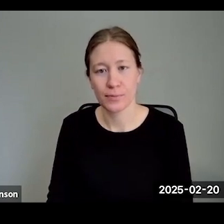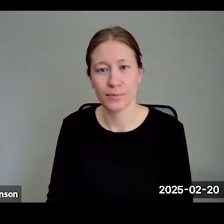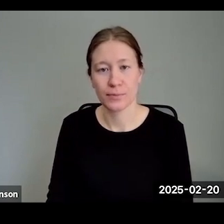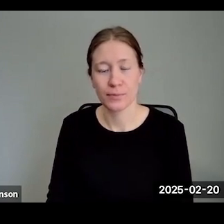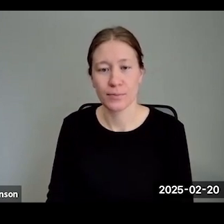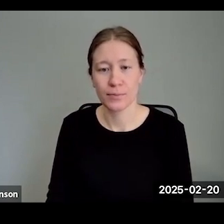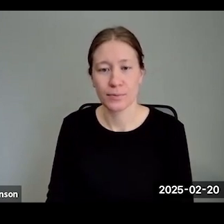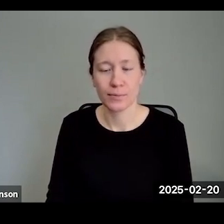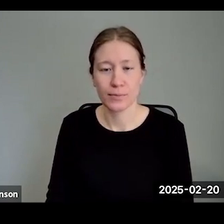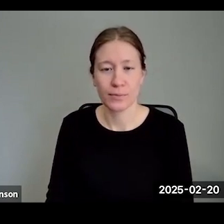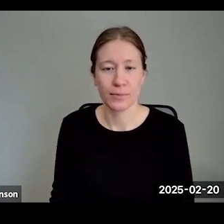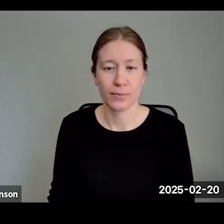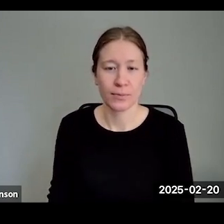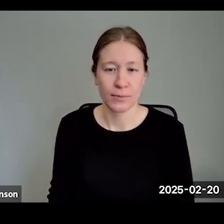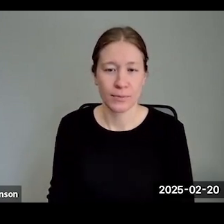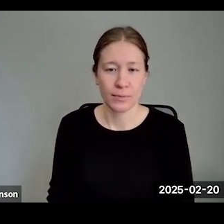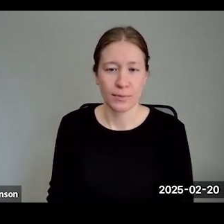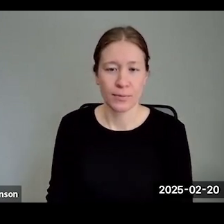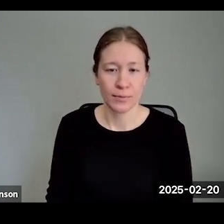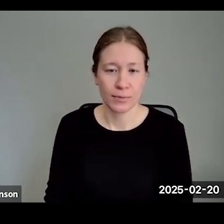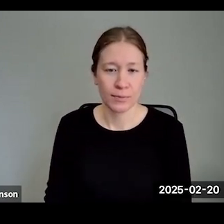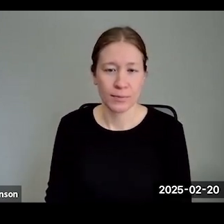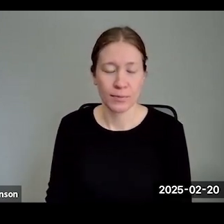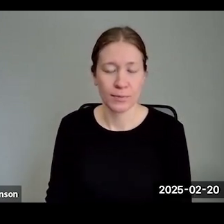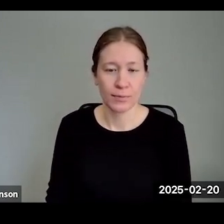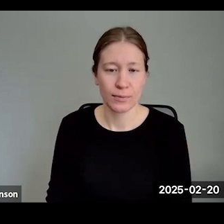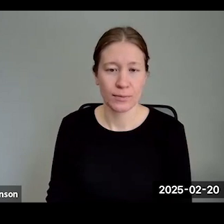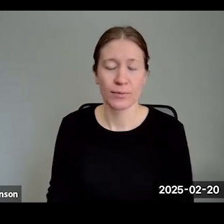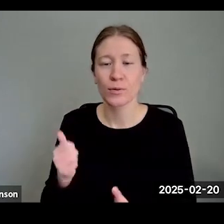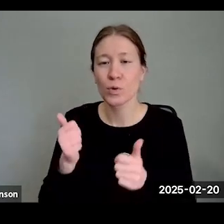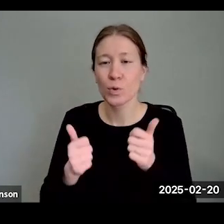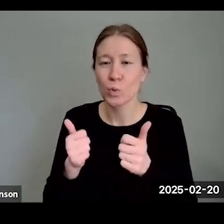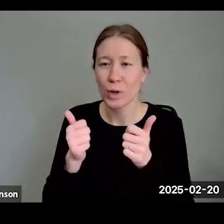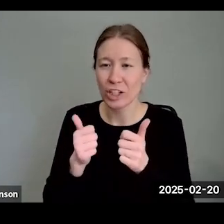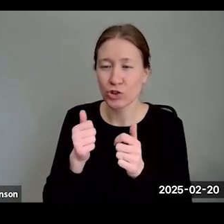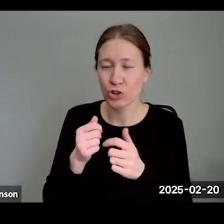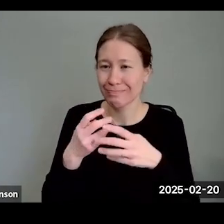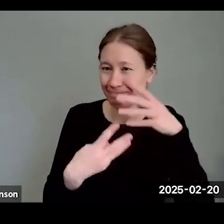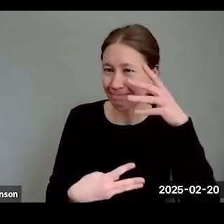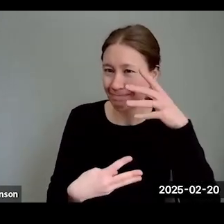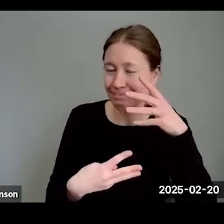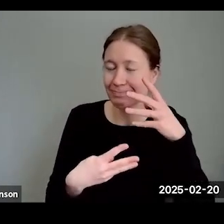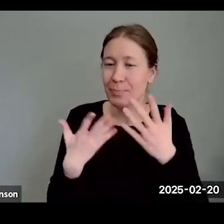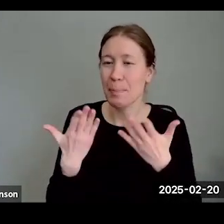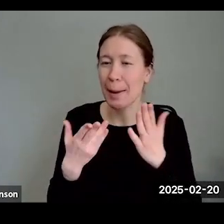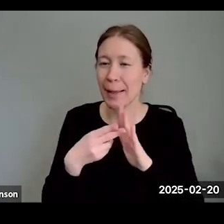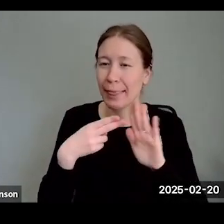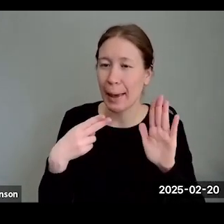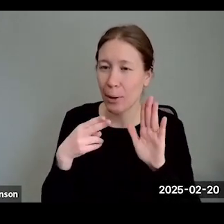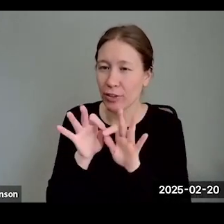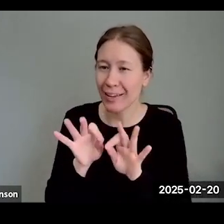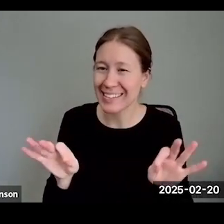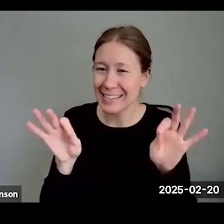So which of the following job functions may be considered essential for a person working as an office manager?